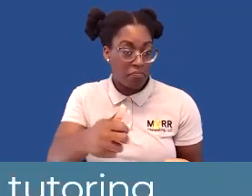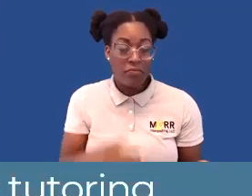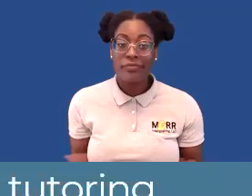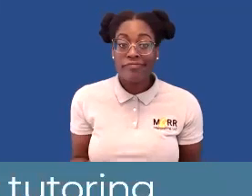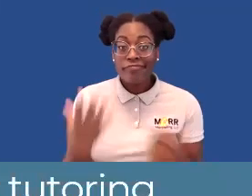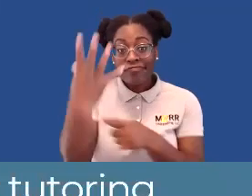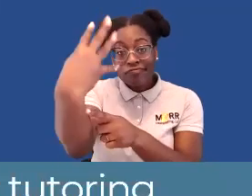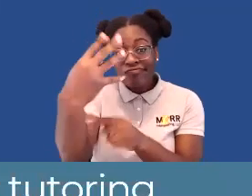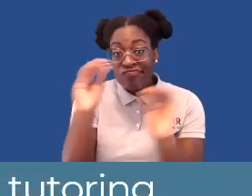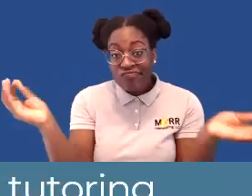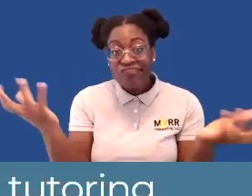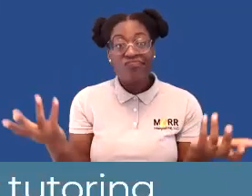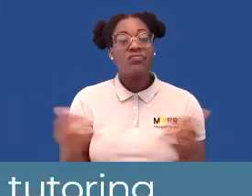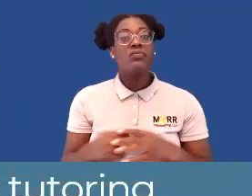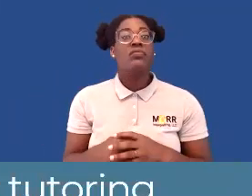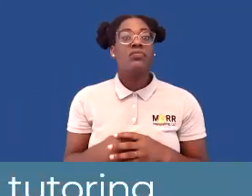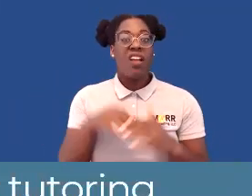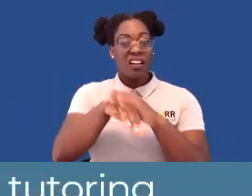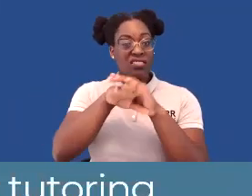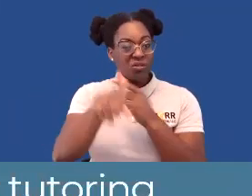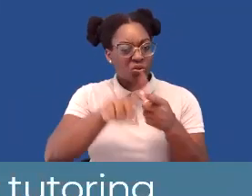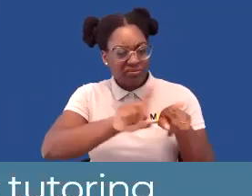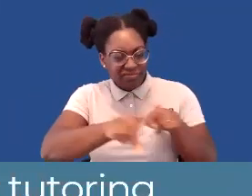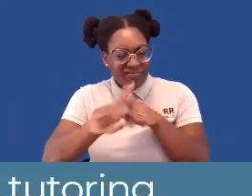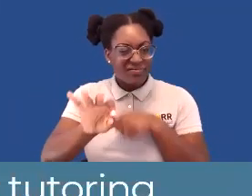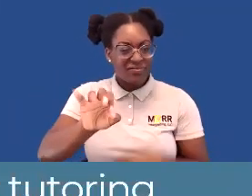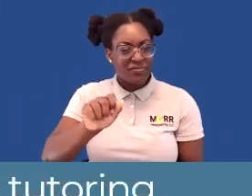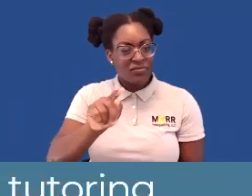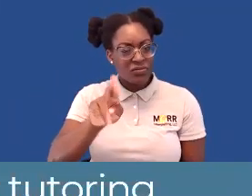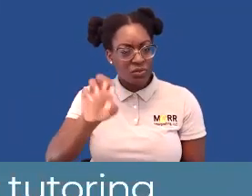may not have access to different features through the technologies that they own